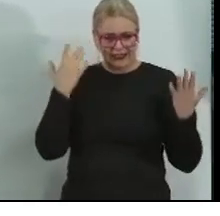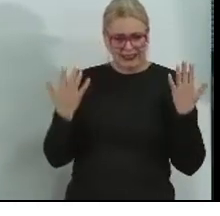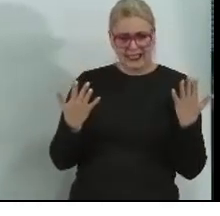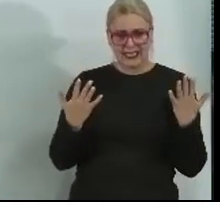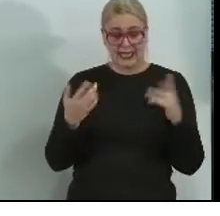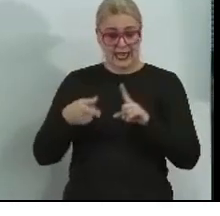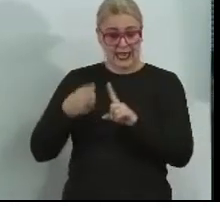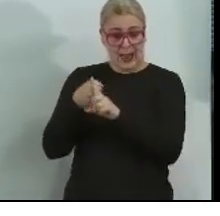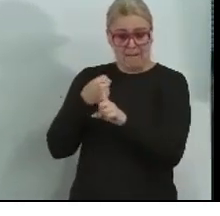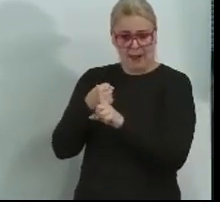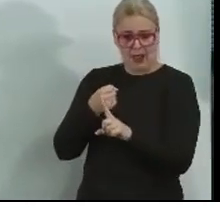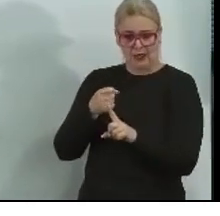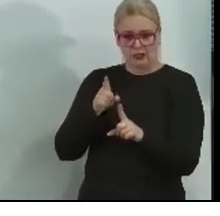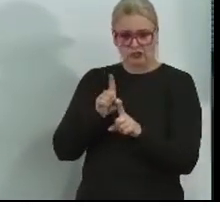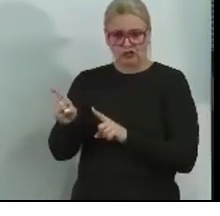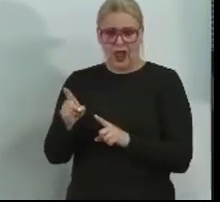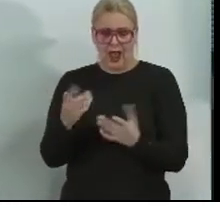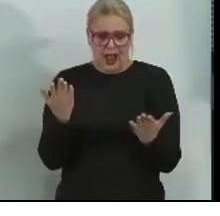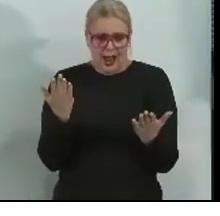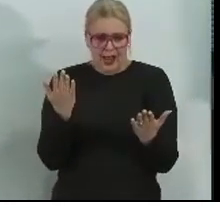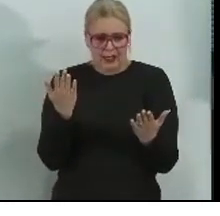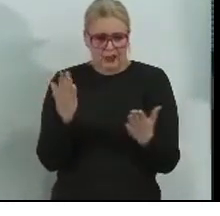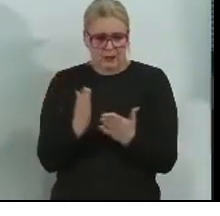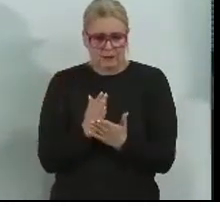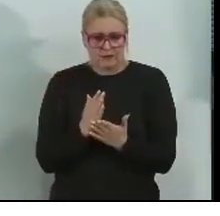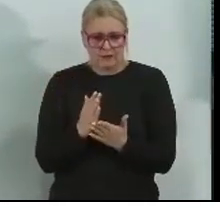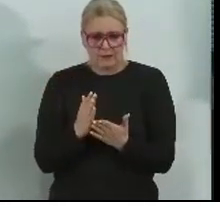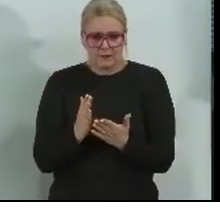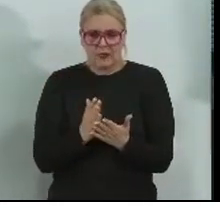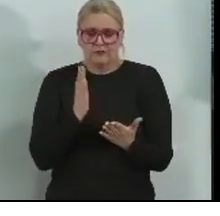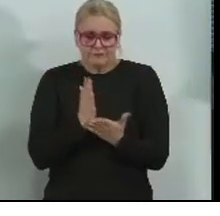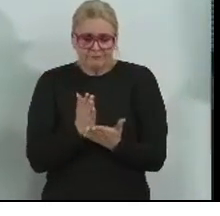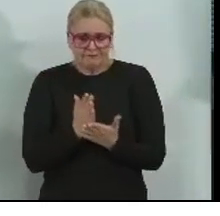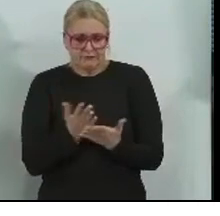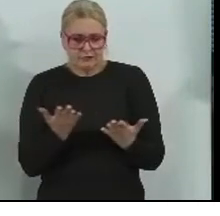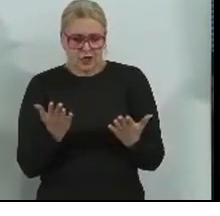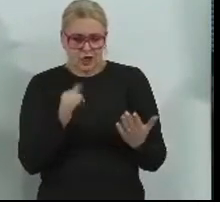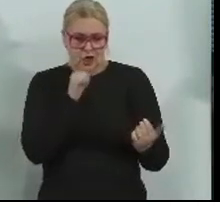you were fully comfortable with disability, like if it was no different watching a disabled person